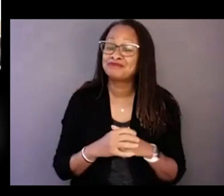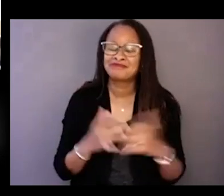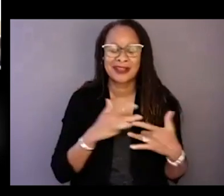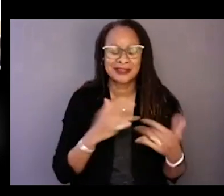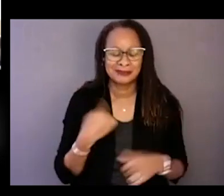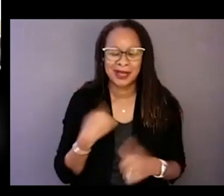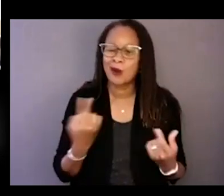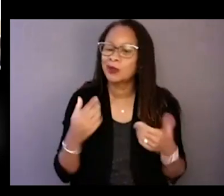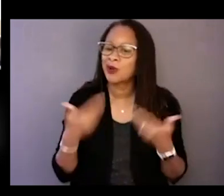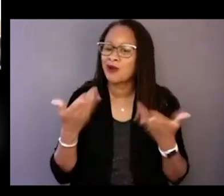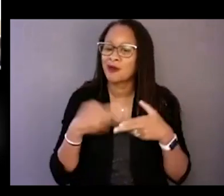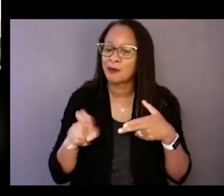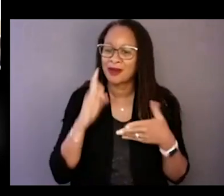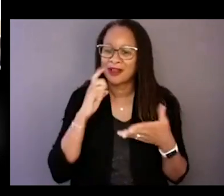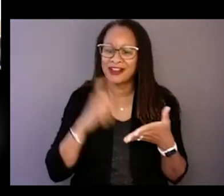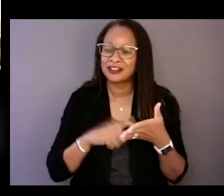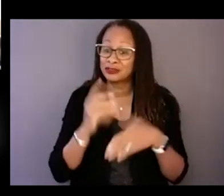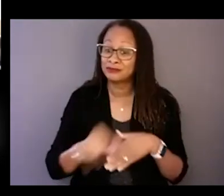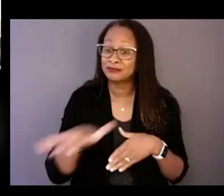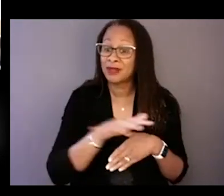a brief land acknowledgement before we begin today.